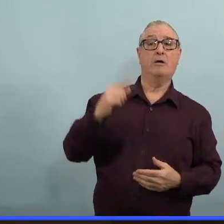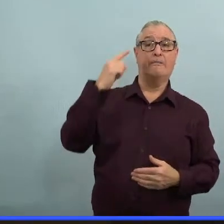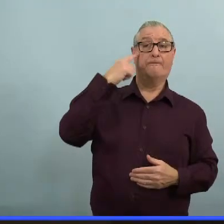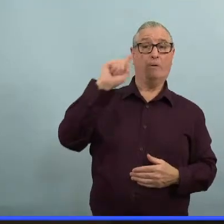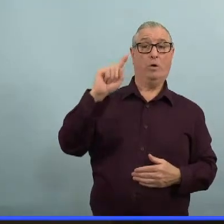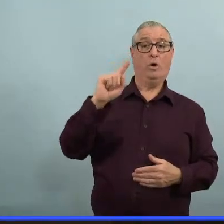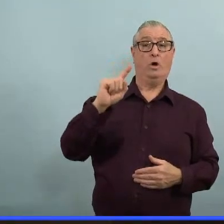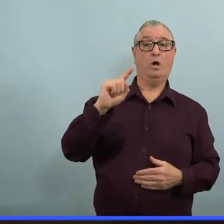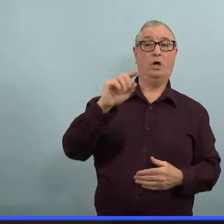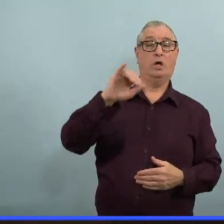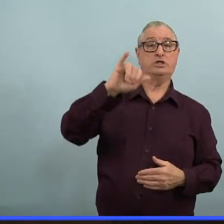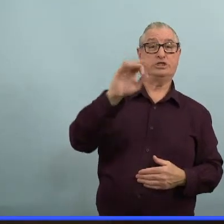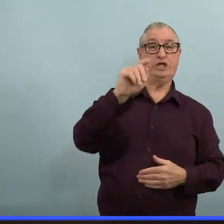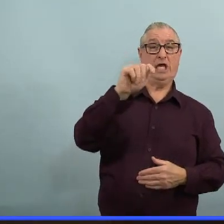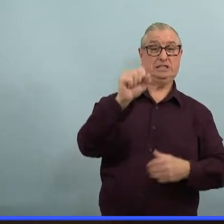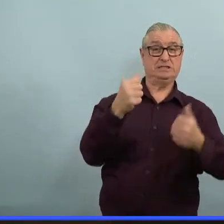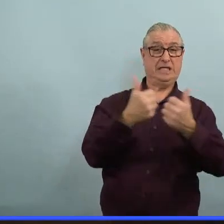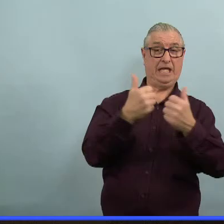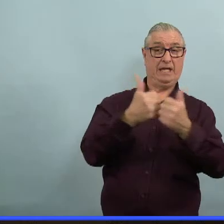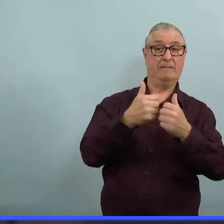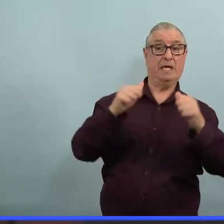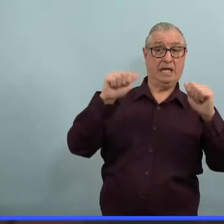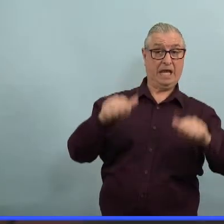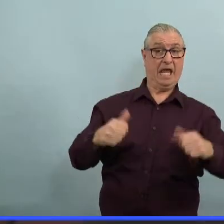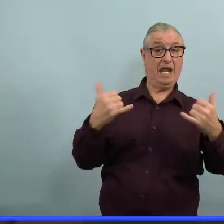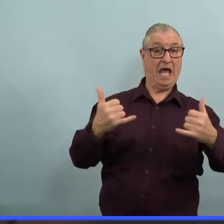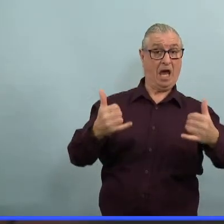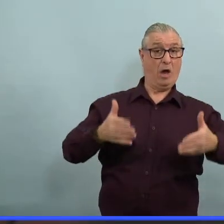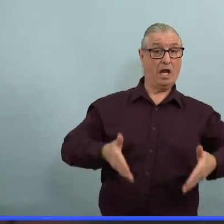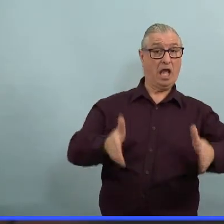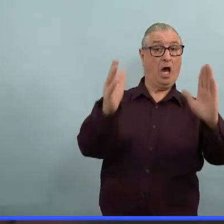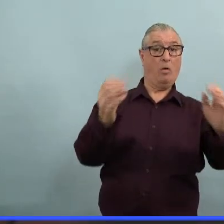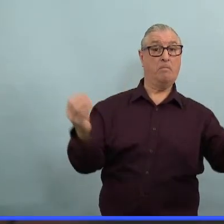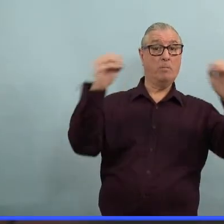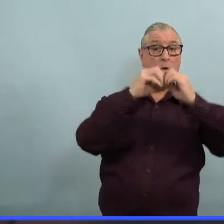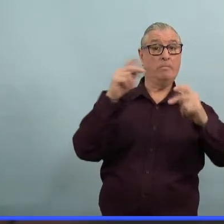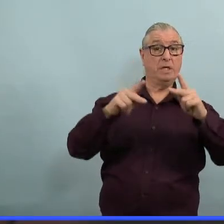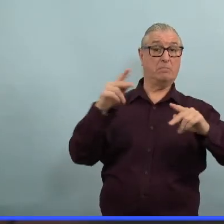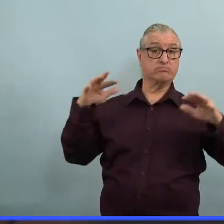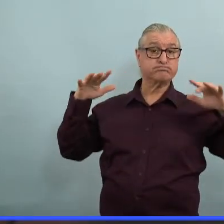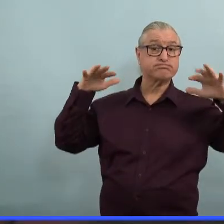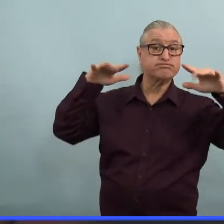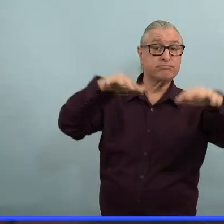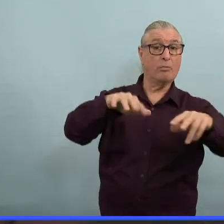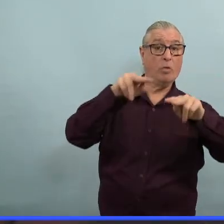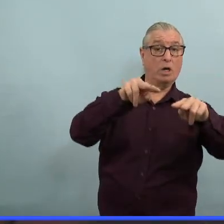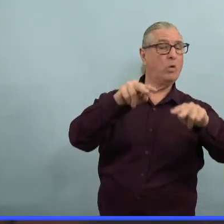higher capacity limits that's correct yeah so so venues such as that sporting venues would be